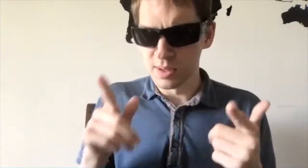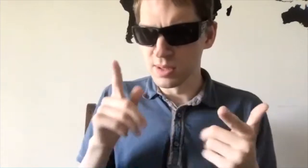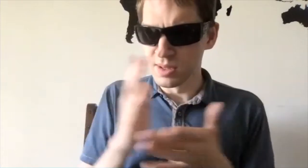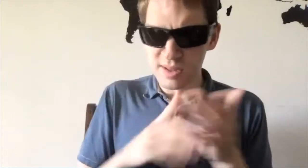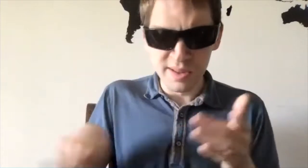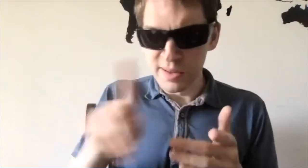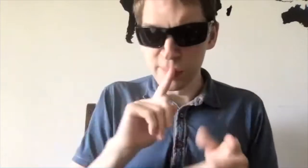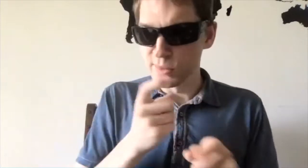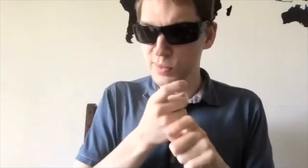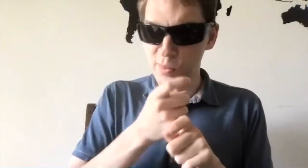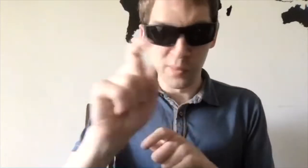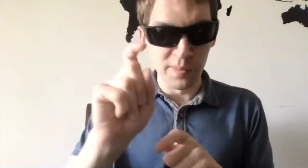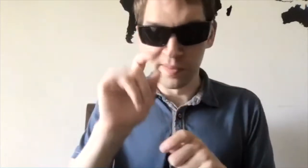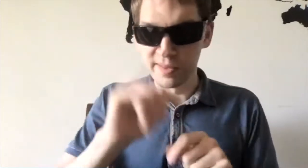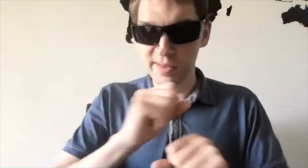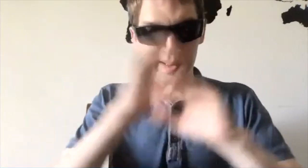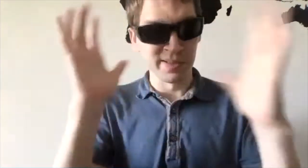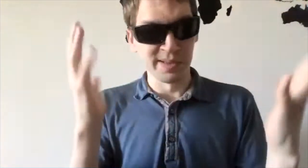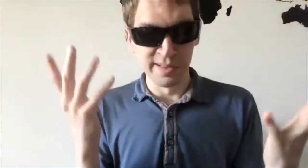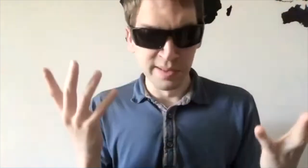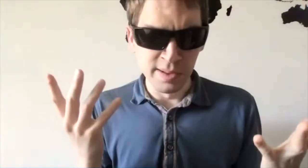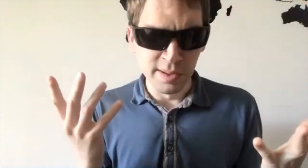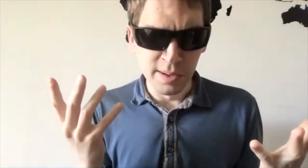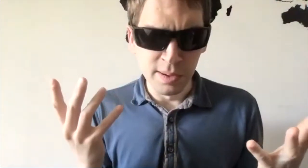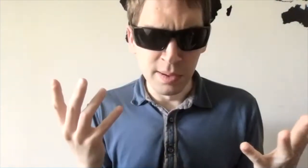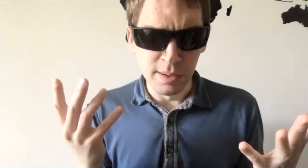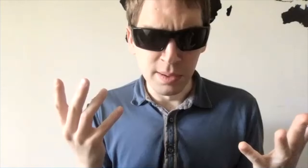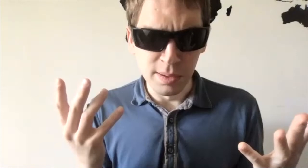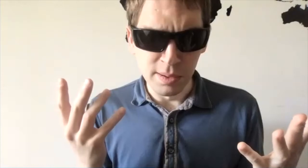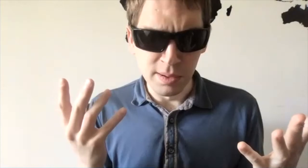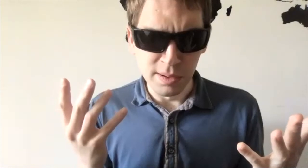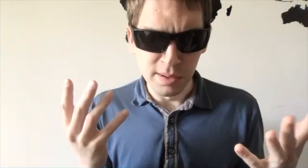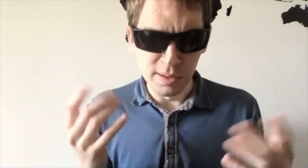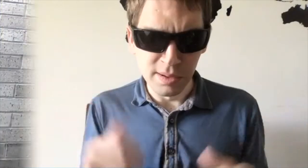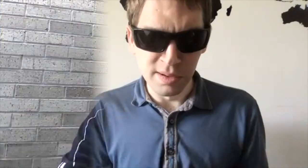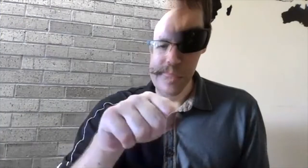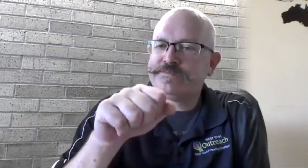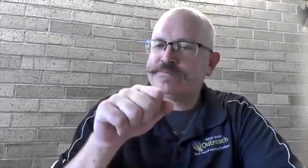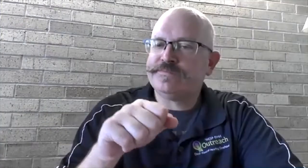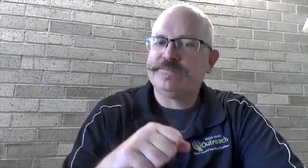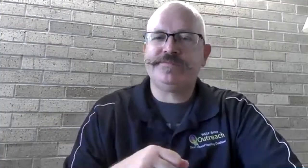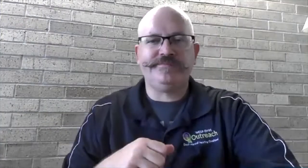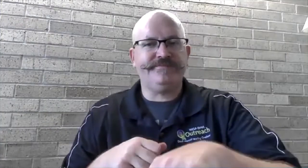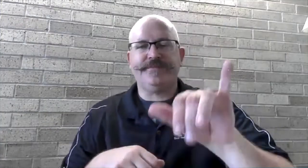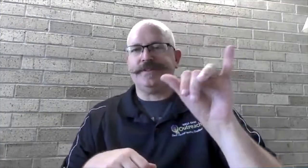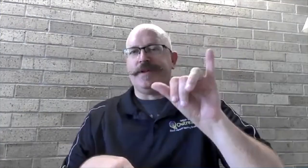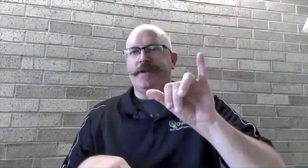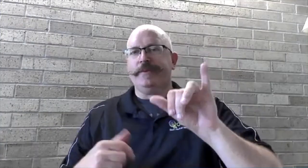things don't want any kind of support service animals and people getting a big tizzy over it.